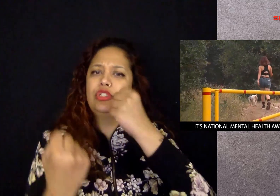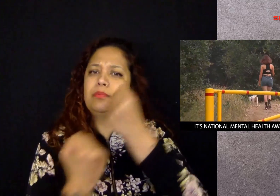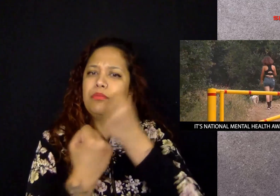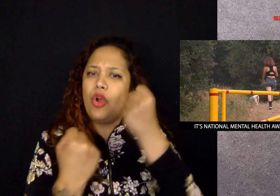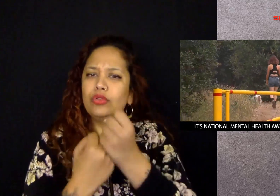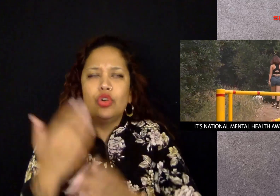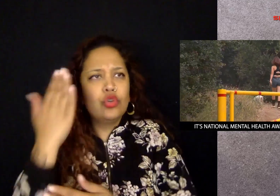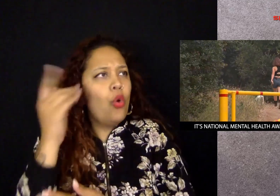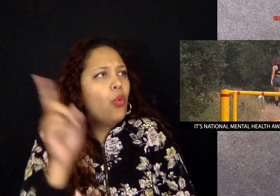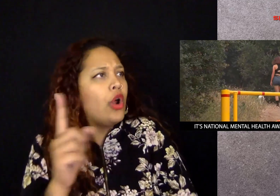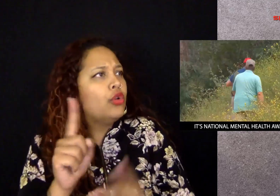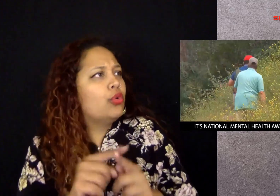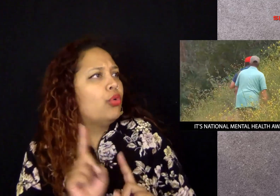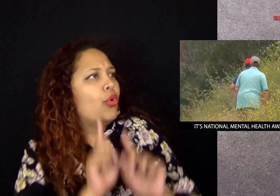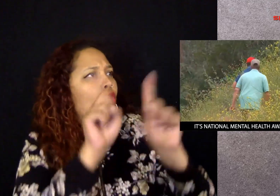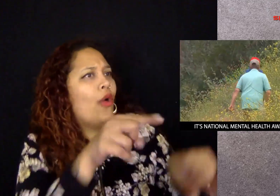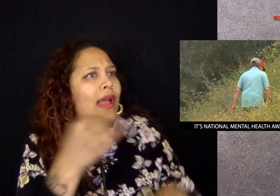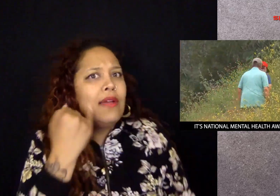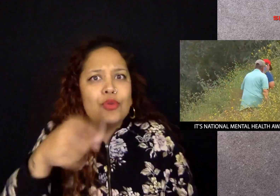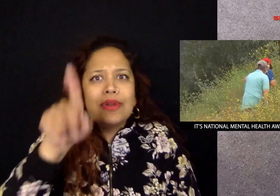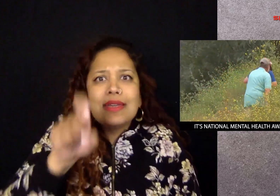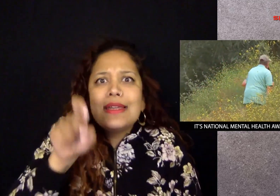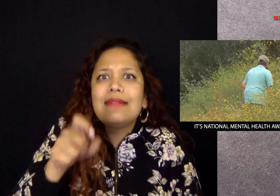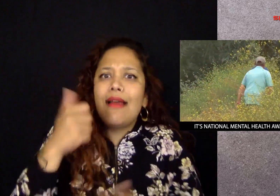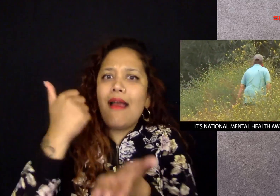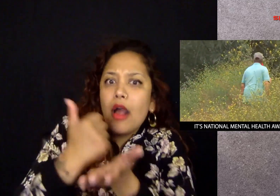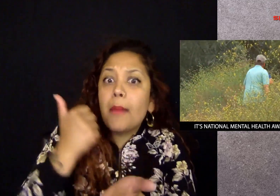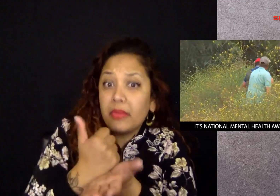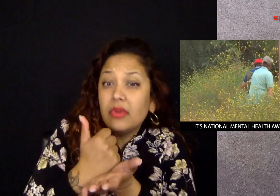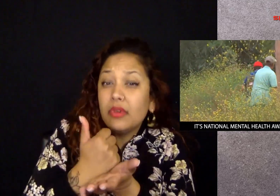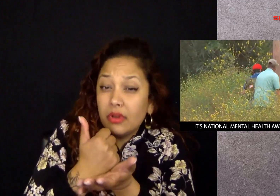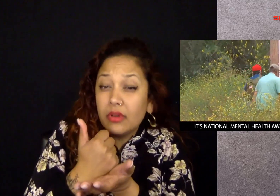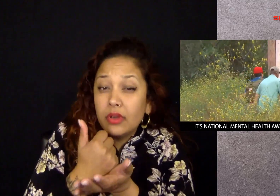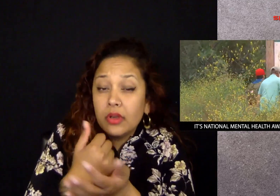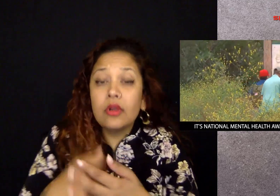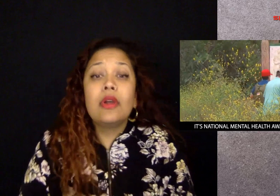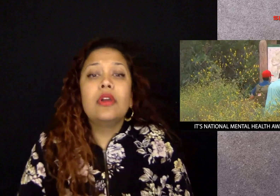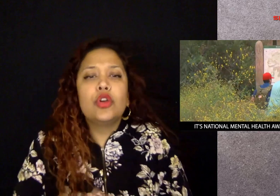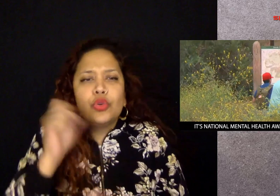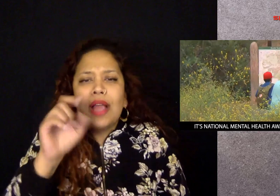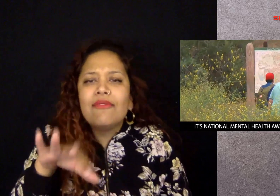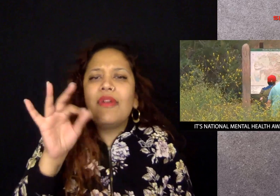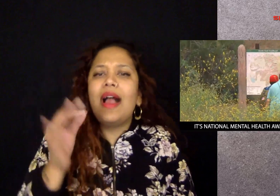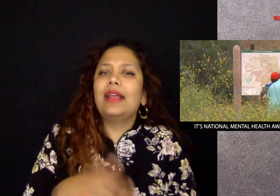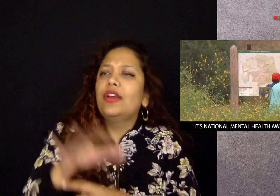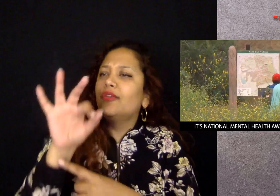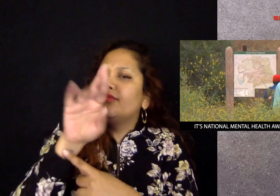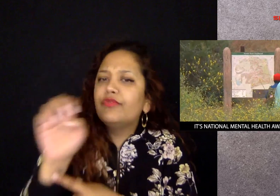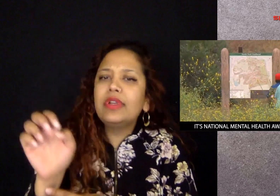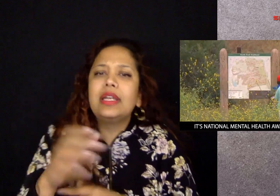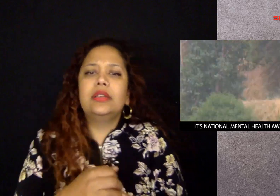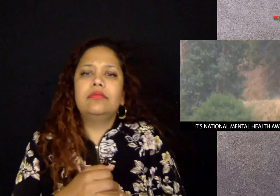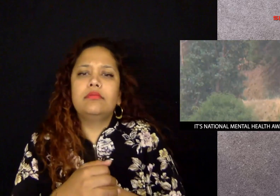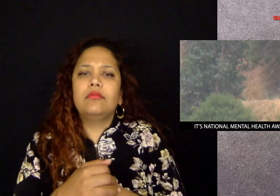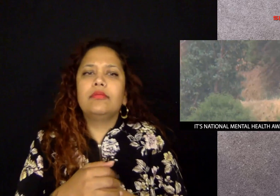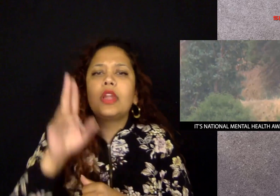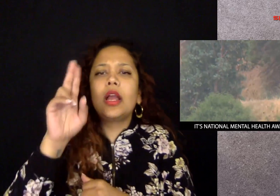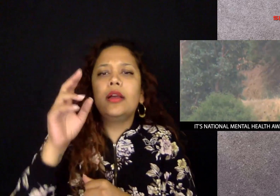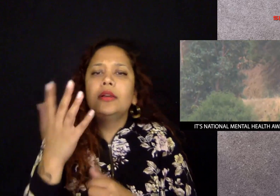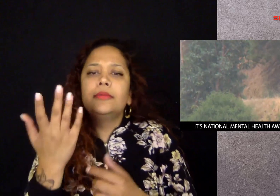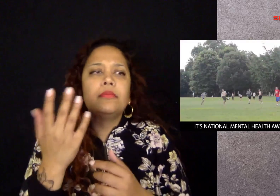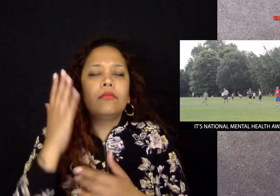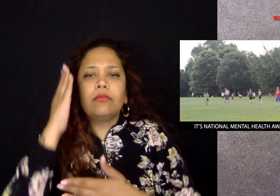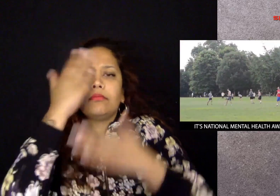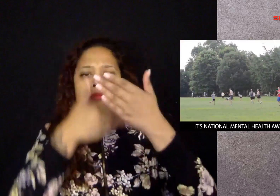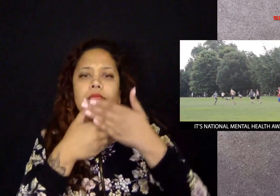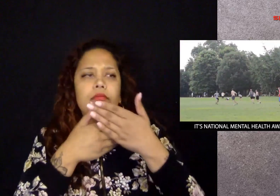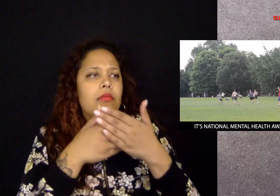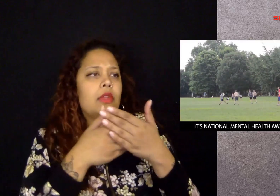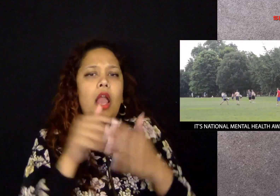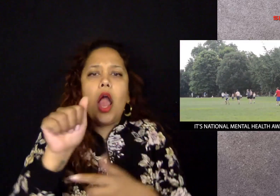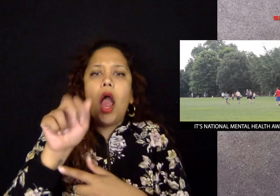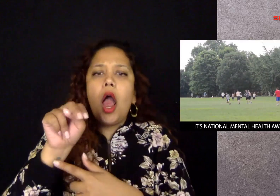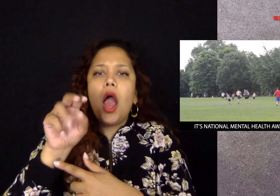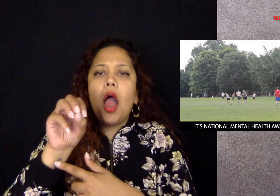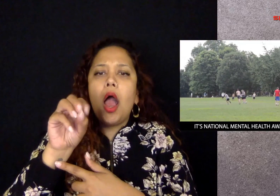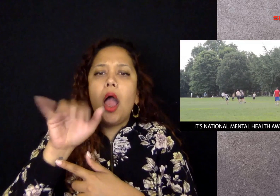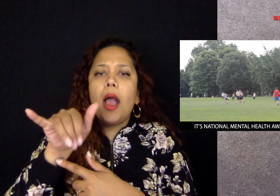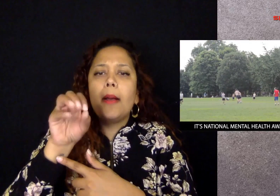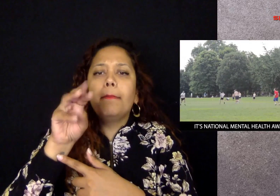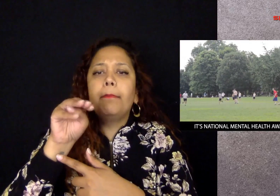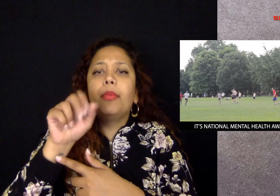system to navigate through tough times so take some time this month to check in with